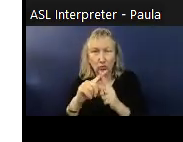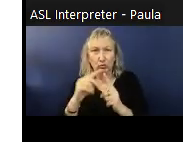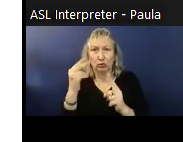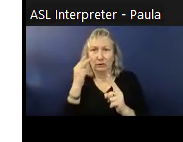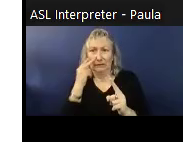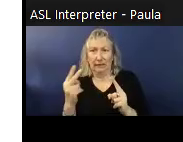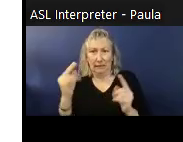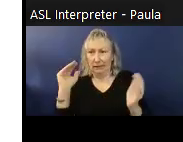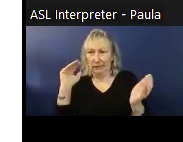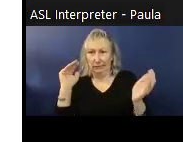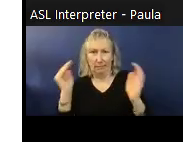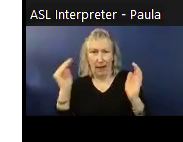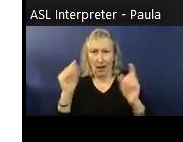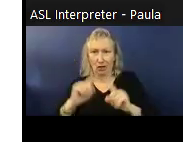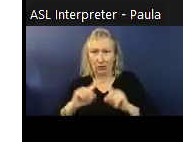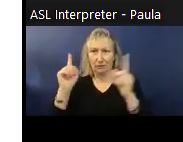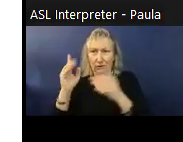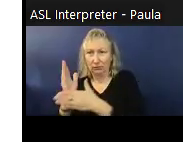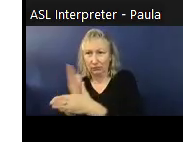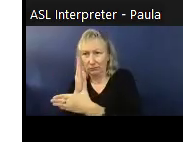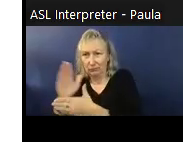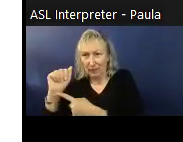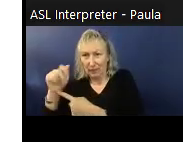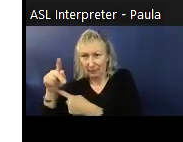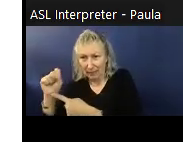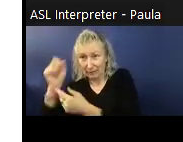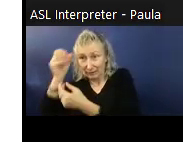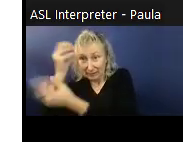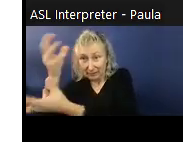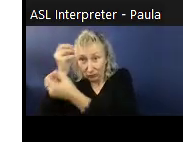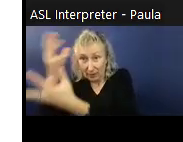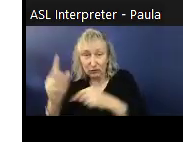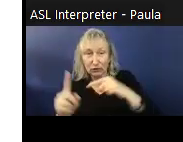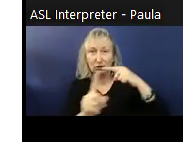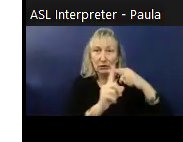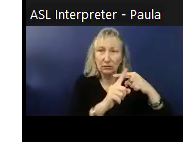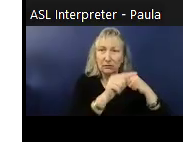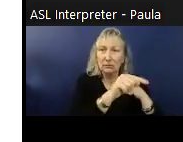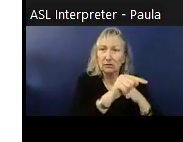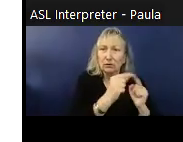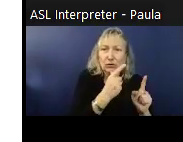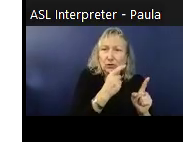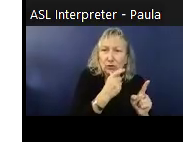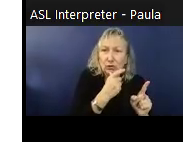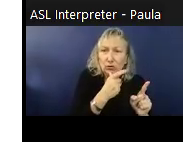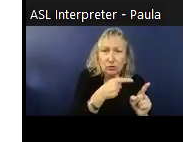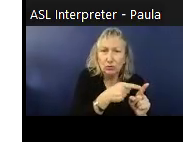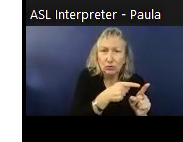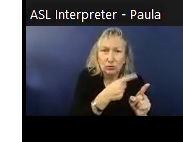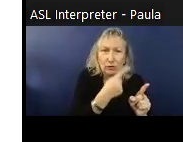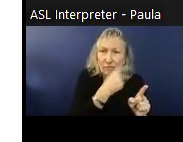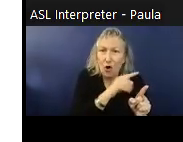levels of APS information and who is eligible to receive that information